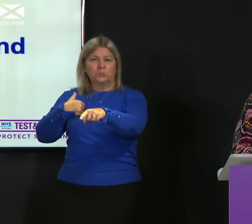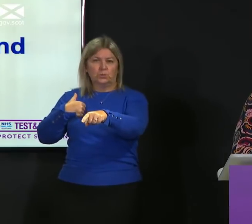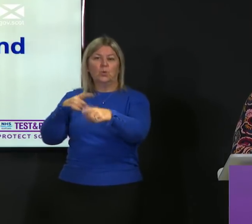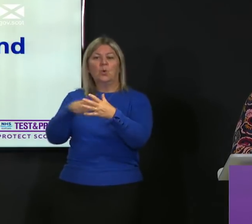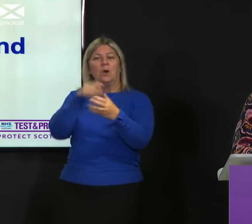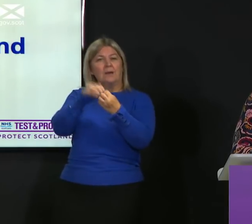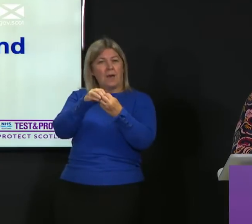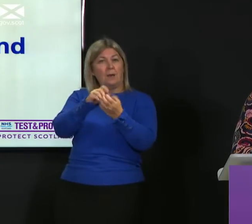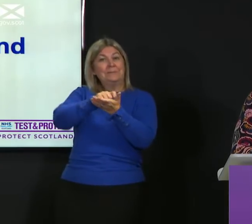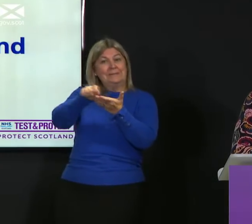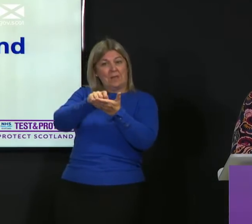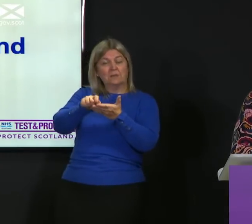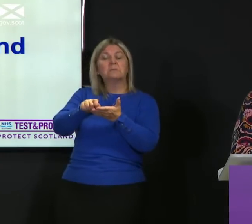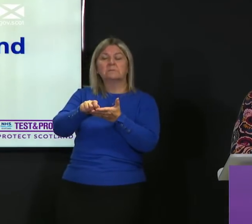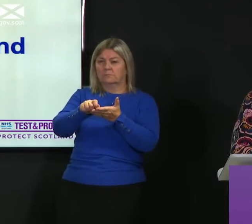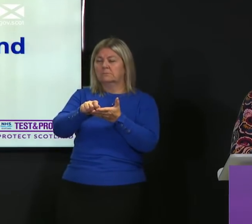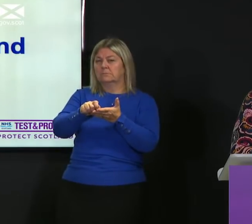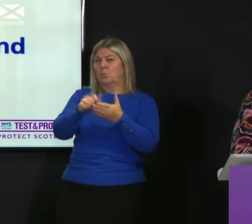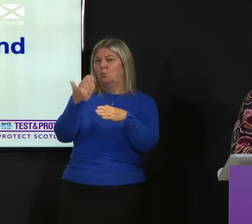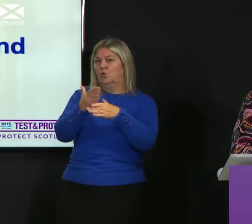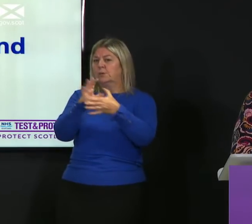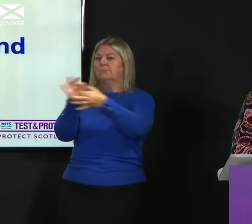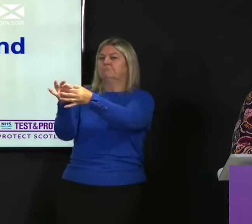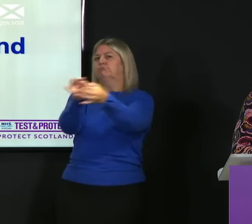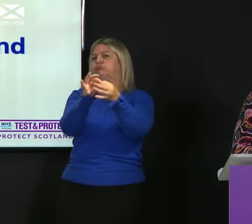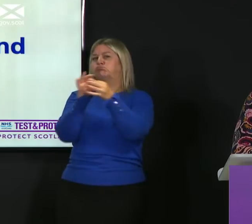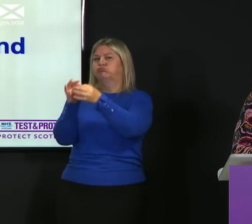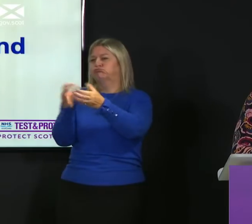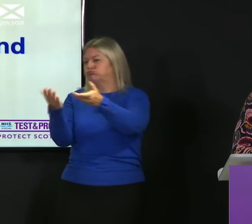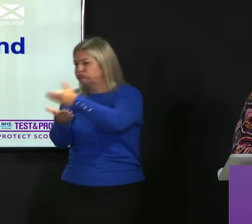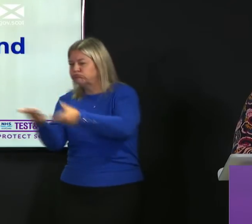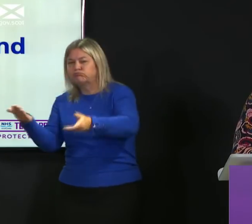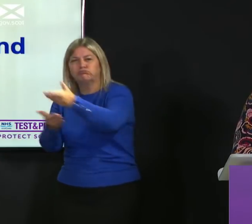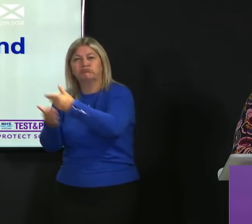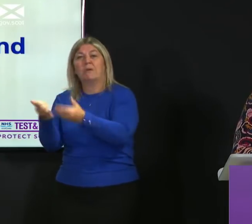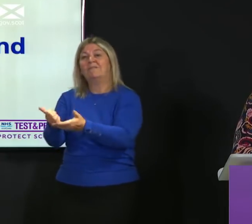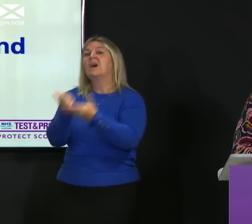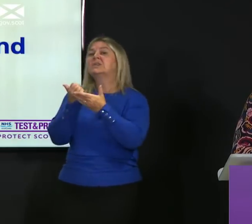range of people. And we're giving clinical evidence and clinical advice, and finding